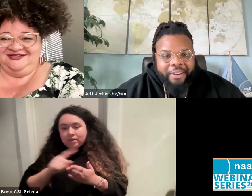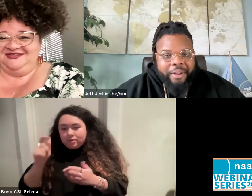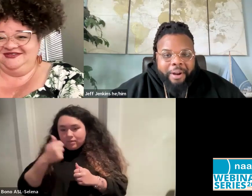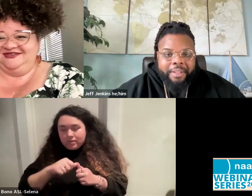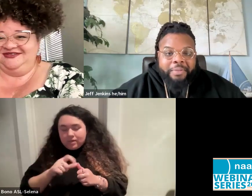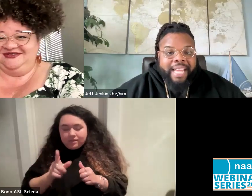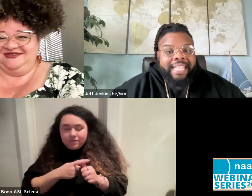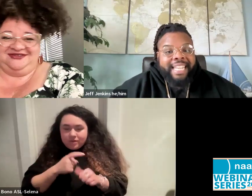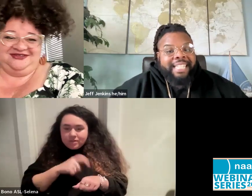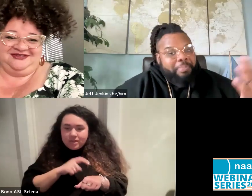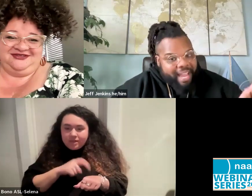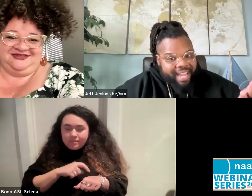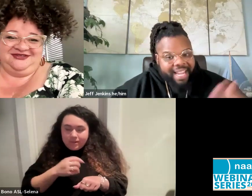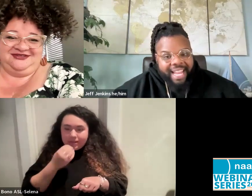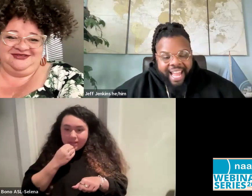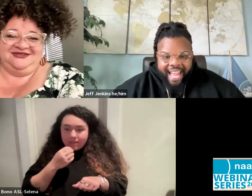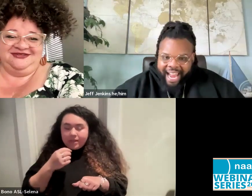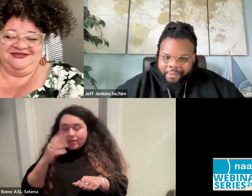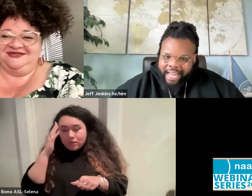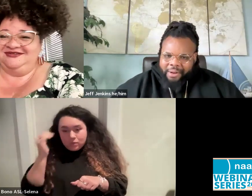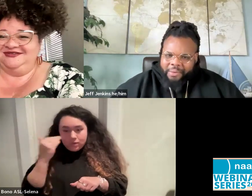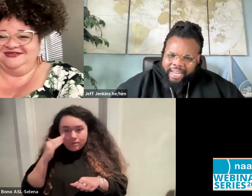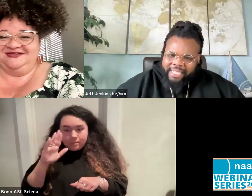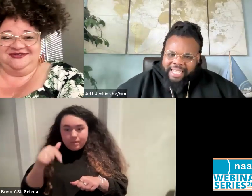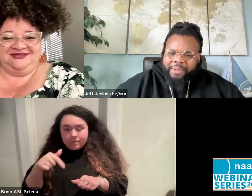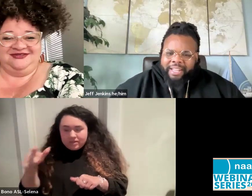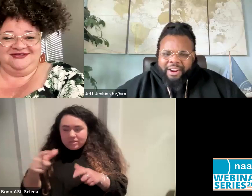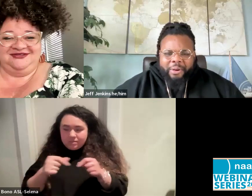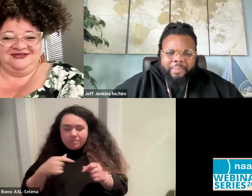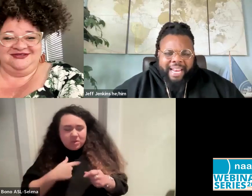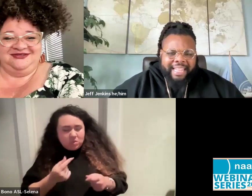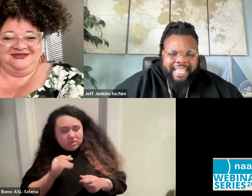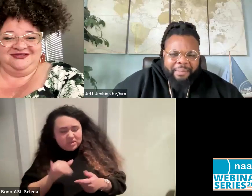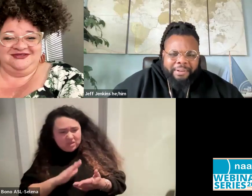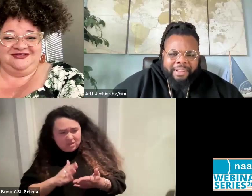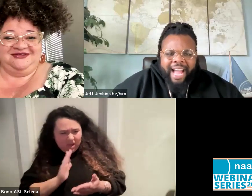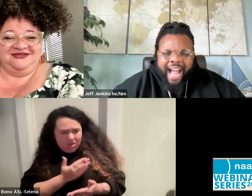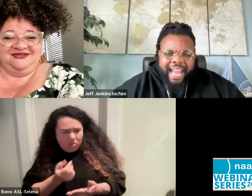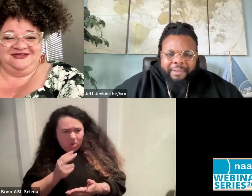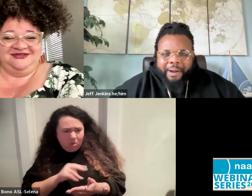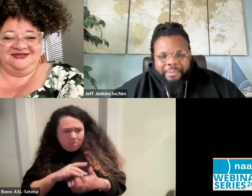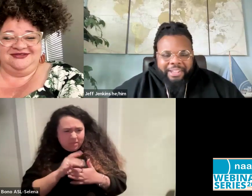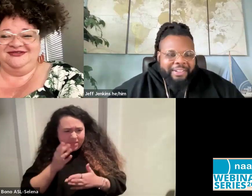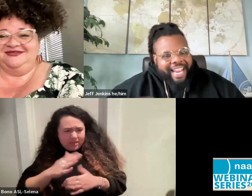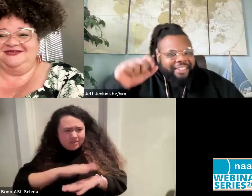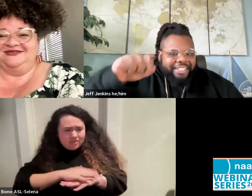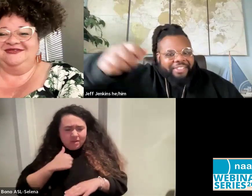Korean barbecue was actually in Japan, and I was like, what is this? We cook our whole beat at the table. I like to barbecue, and I was over.